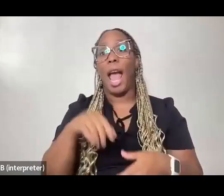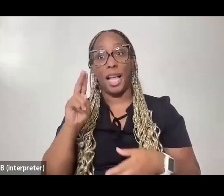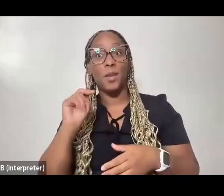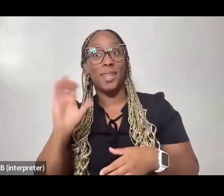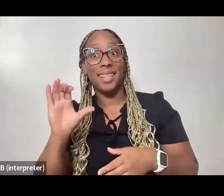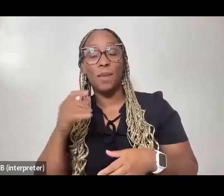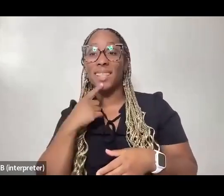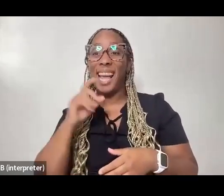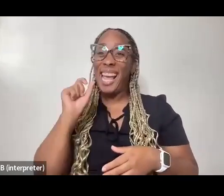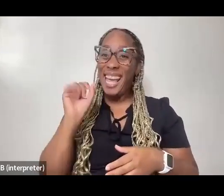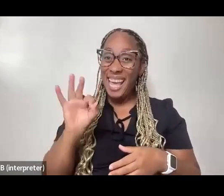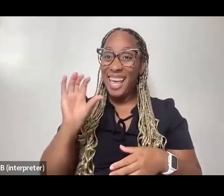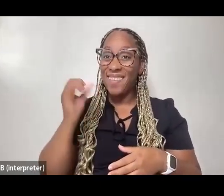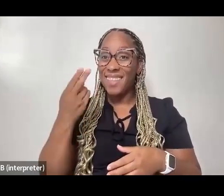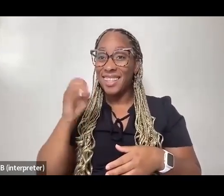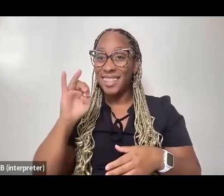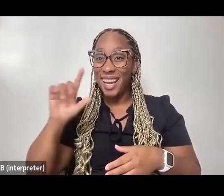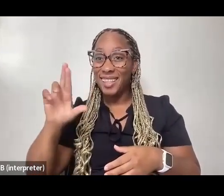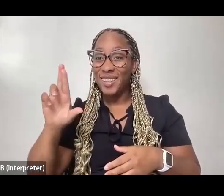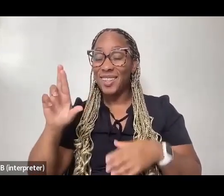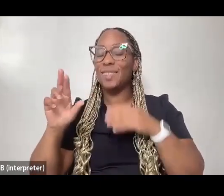say if the Chancellor is speaking, yes, we are getting a